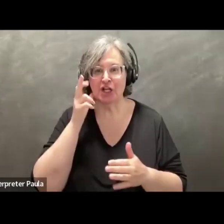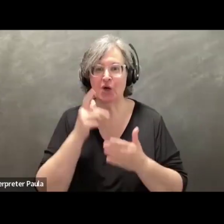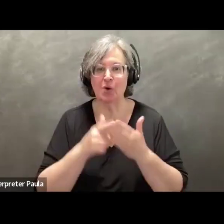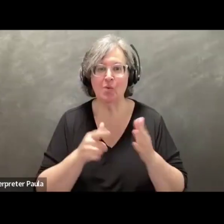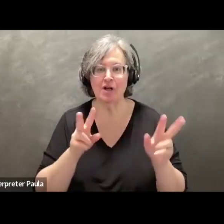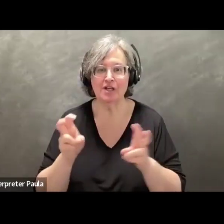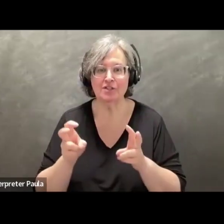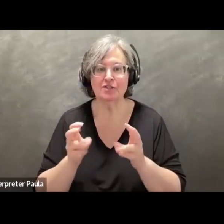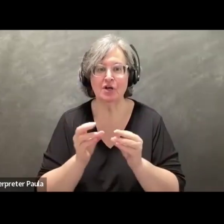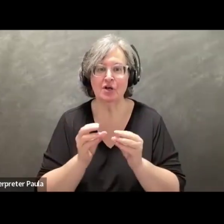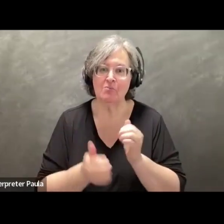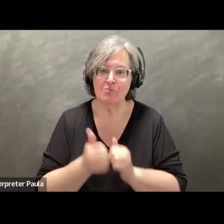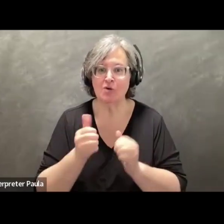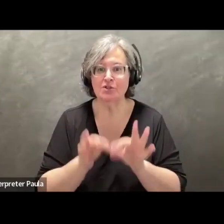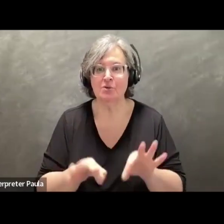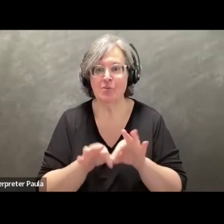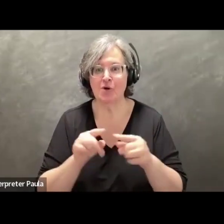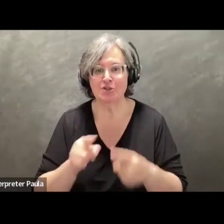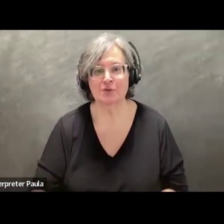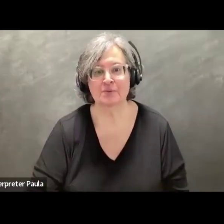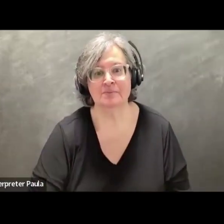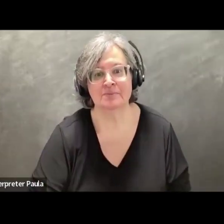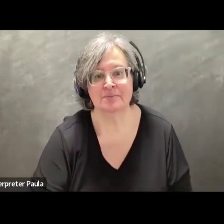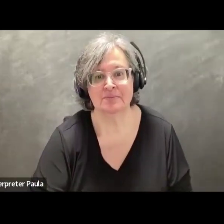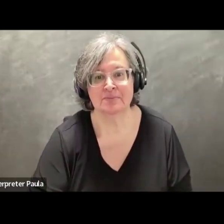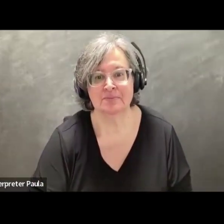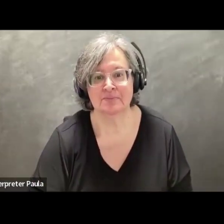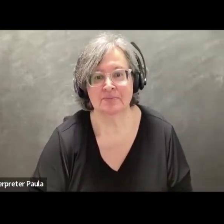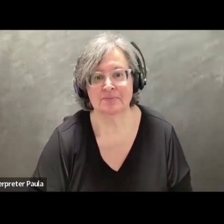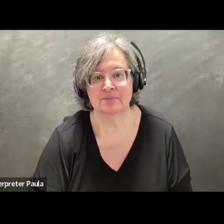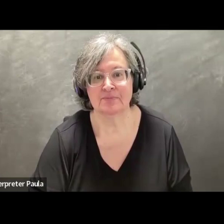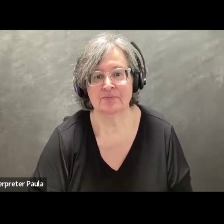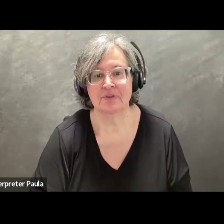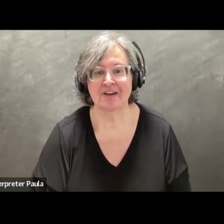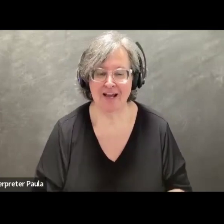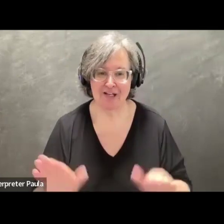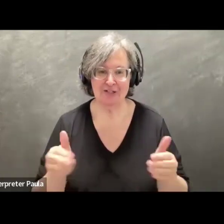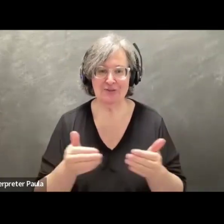to you? And then just an introduction with a visual description. Thanks so much.